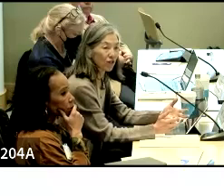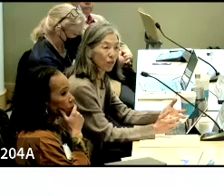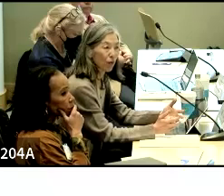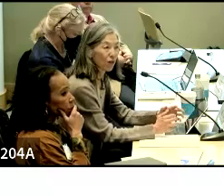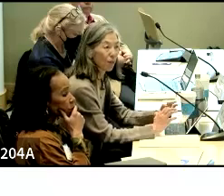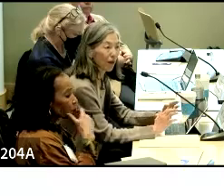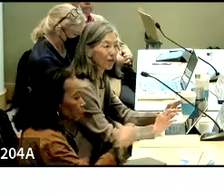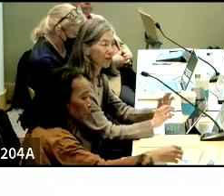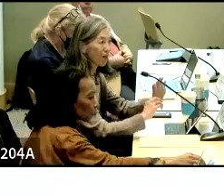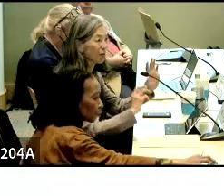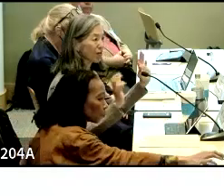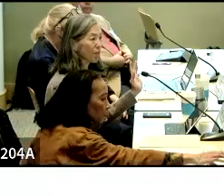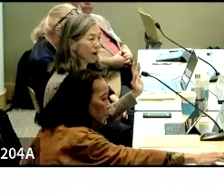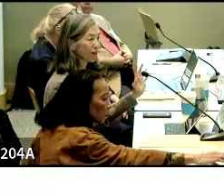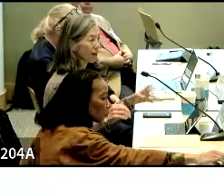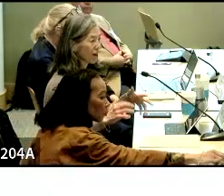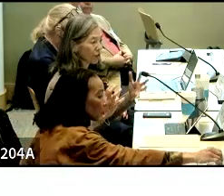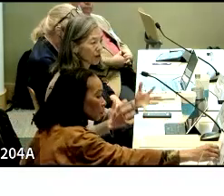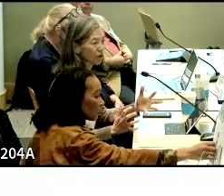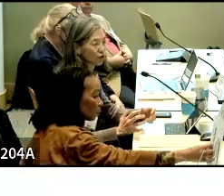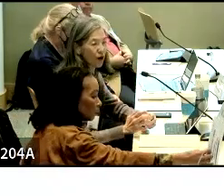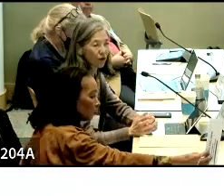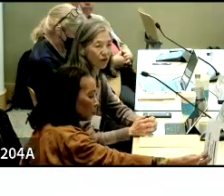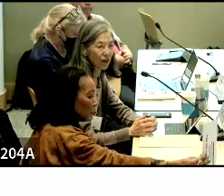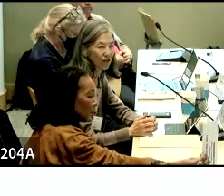to support the basics to be able to step back and say, "Yes, we are a strong organization